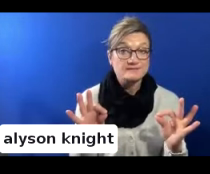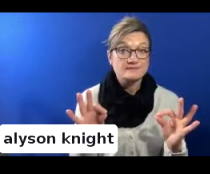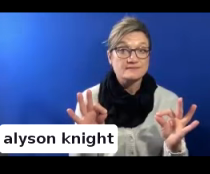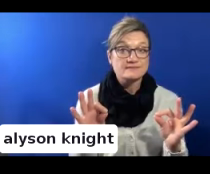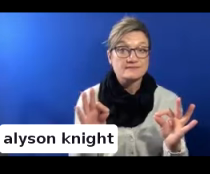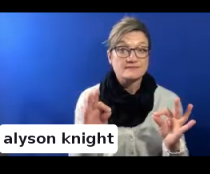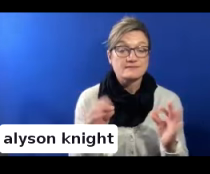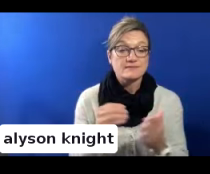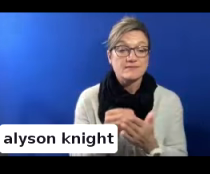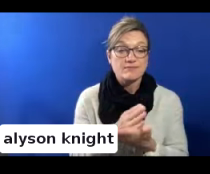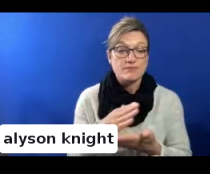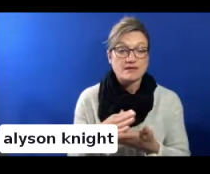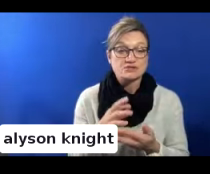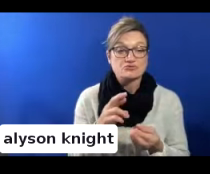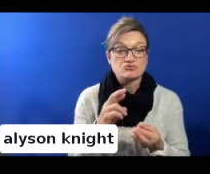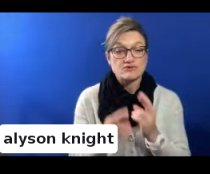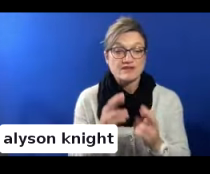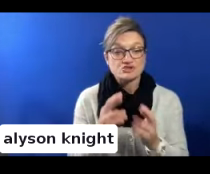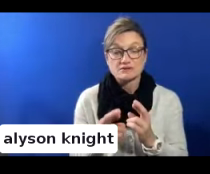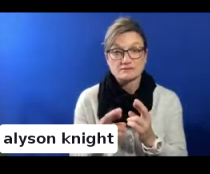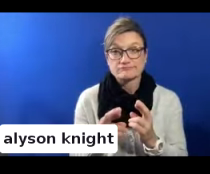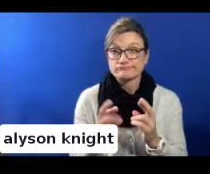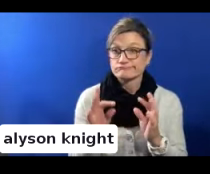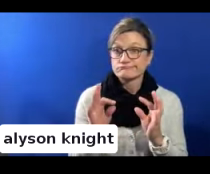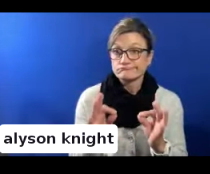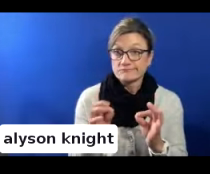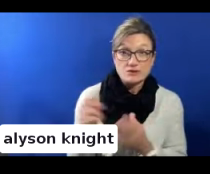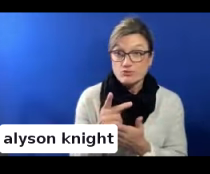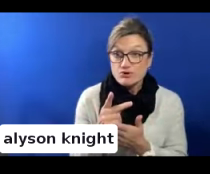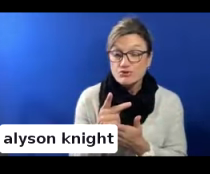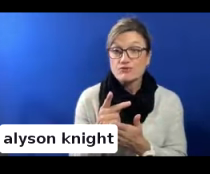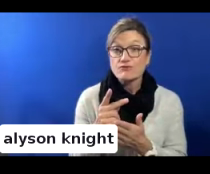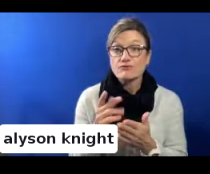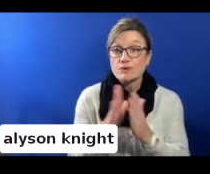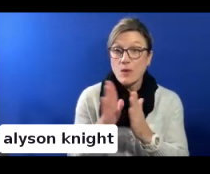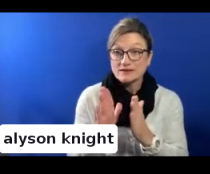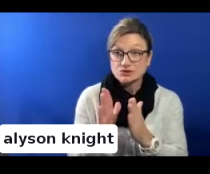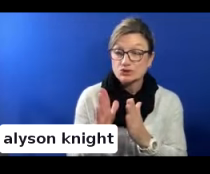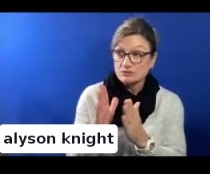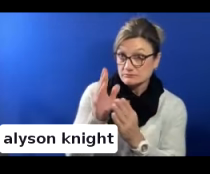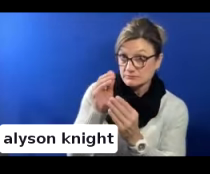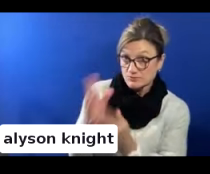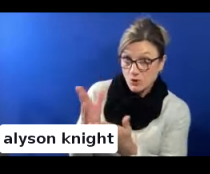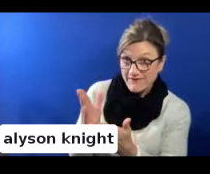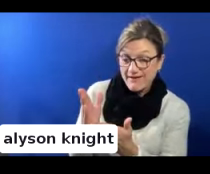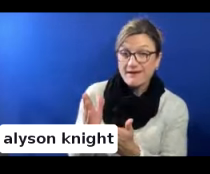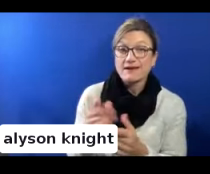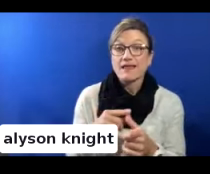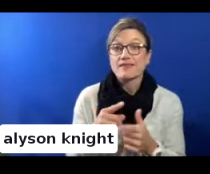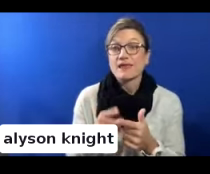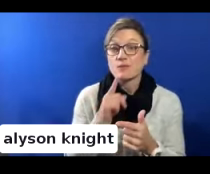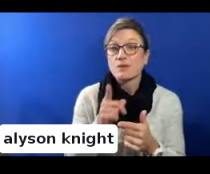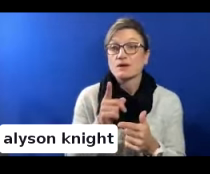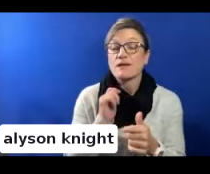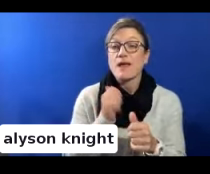revision is approved, the requester is notified, and we would update this